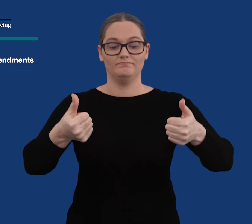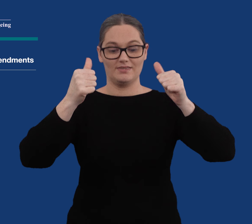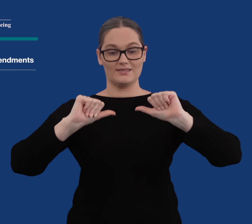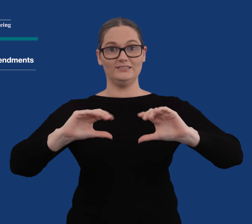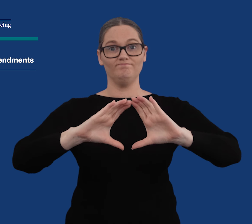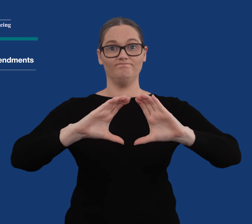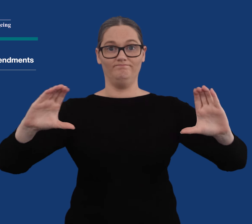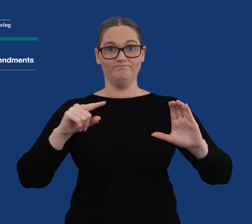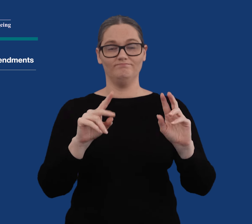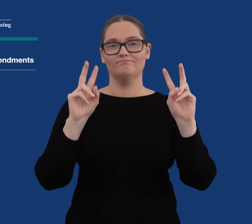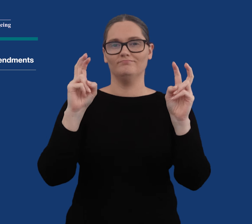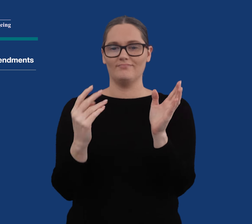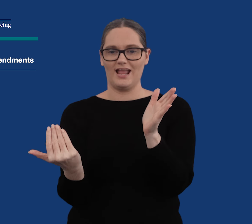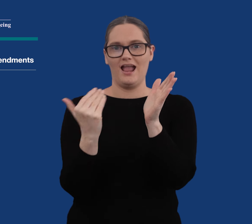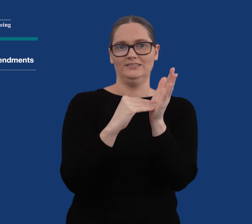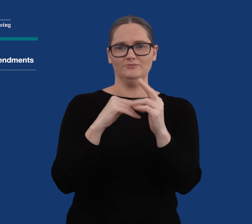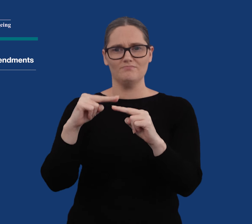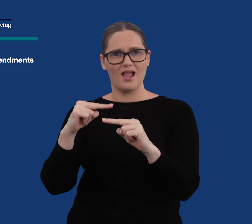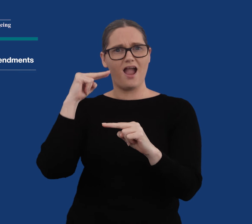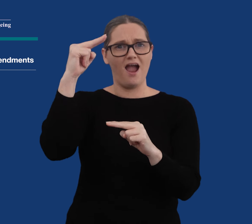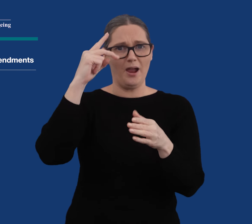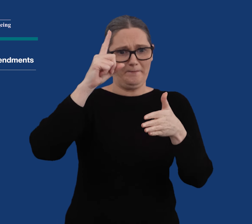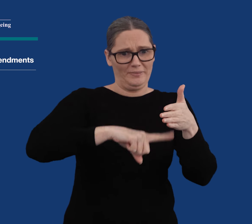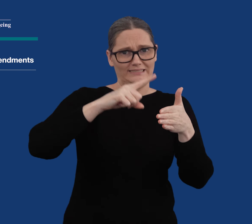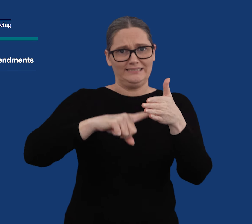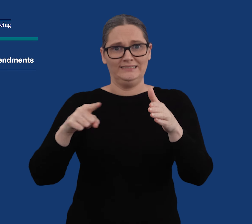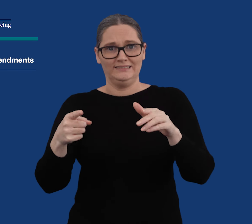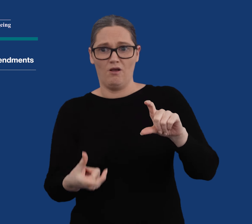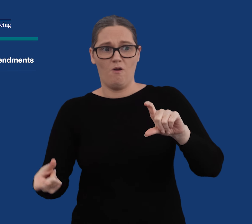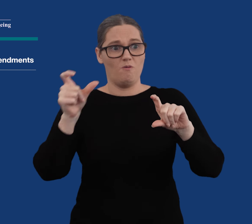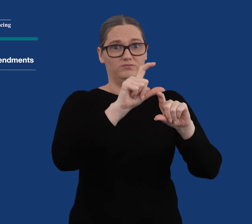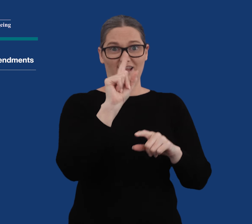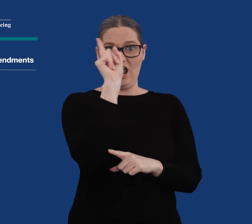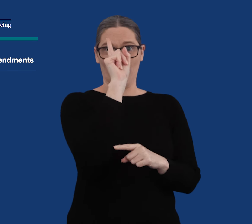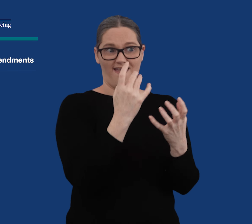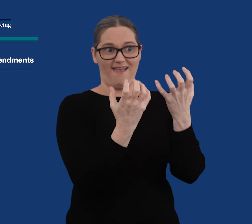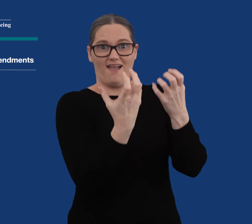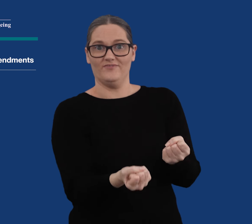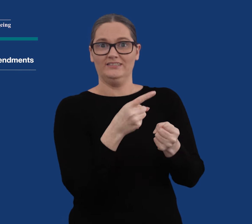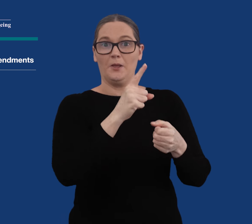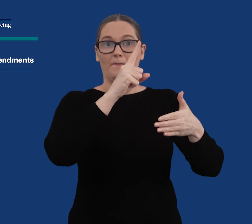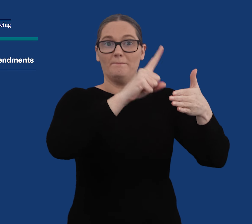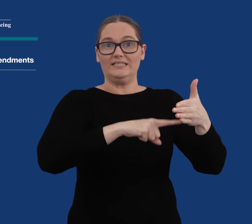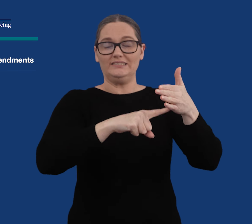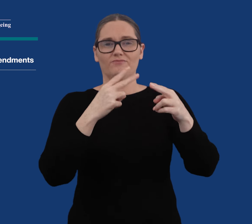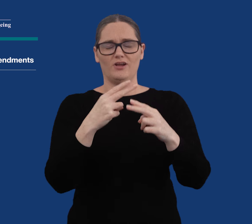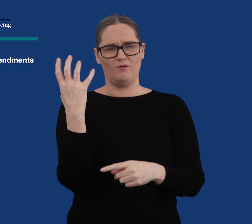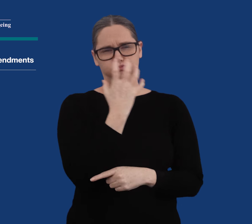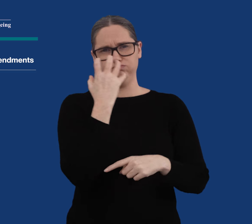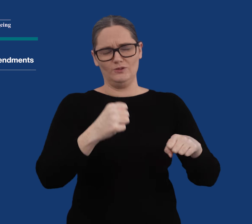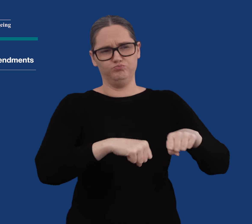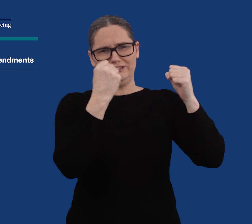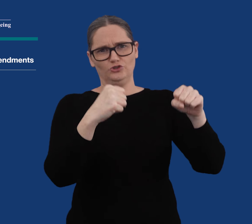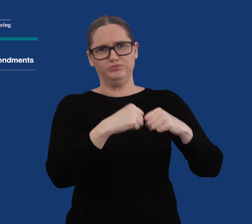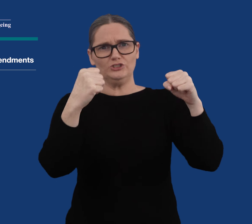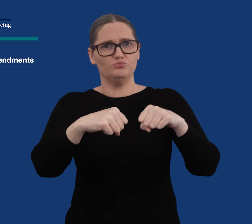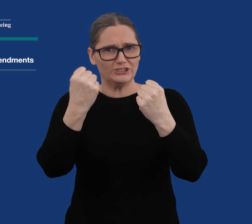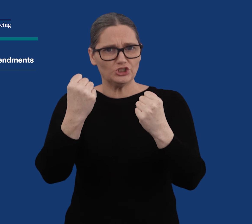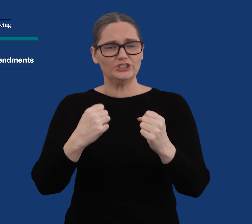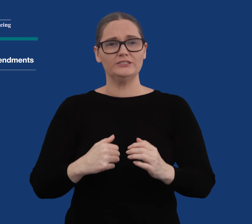Adding higher civil penalties added to existing civil penalties for aggravated breaches